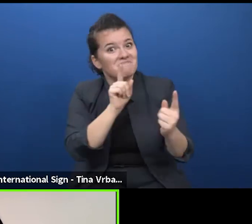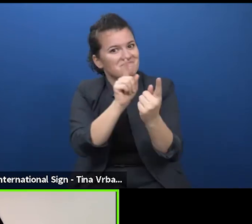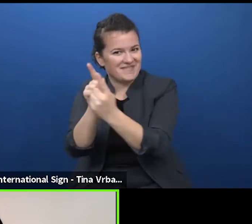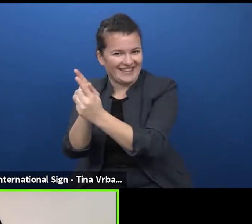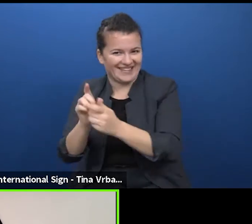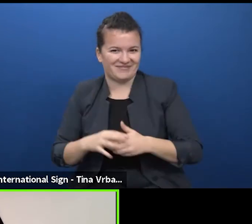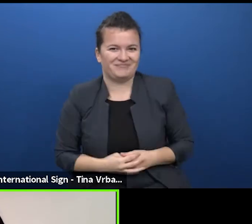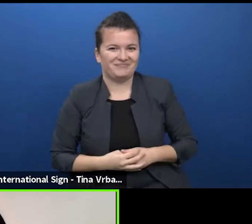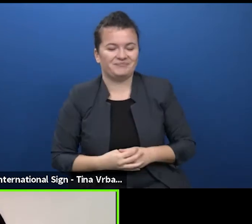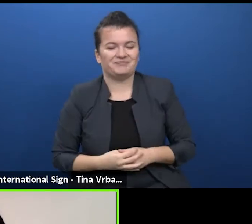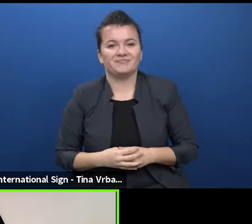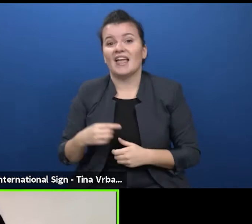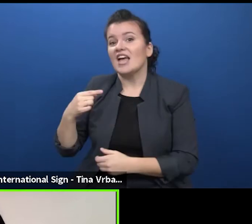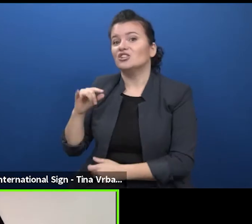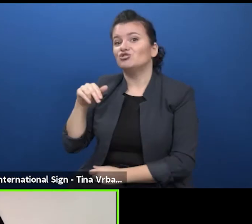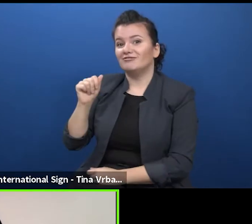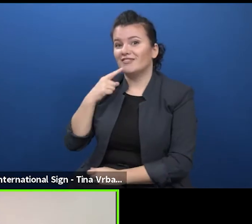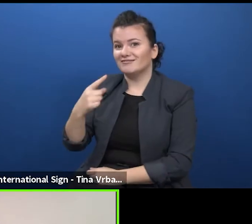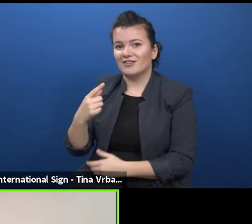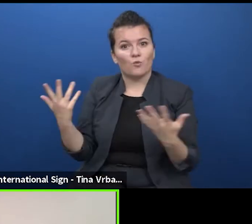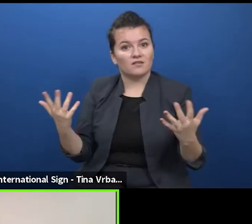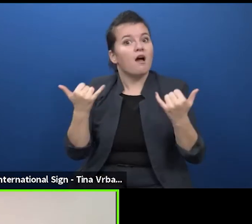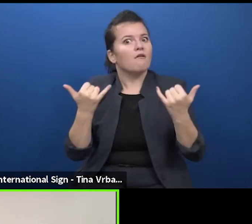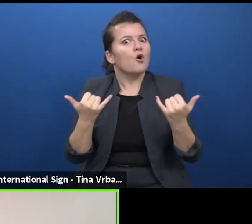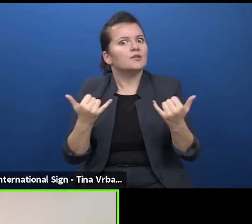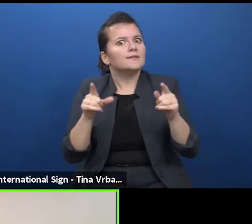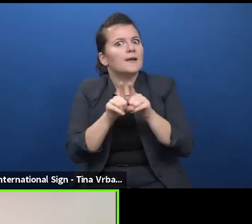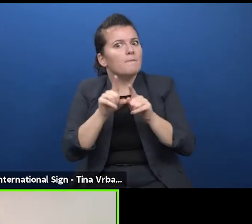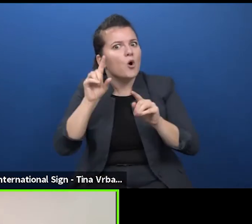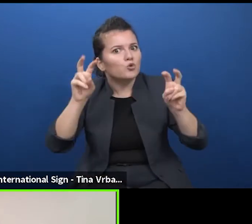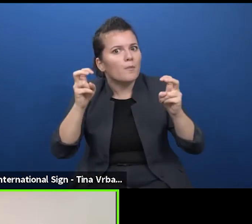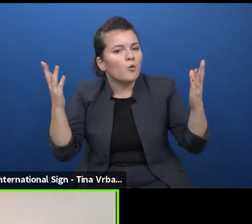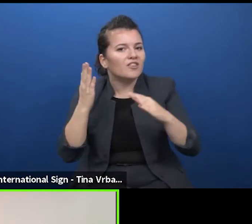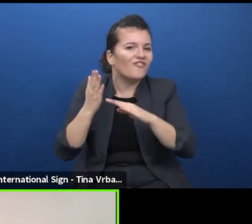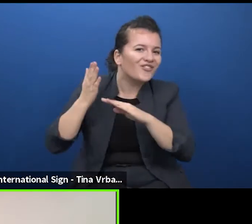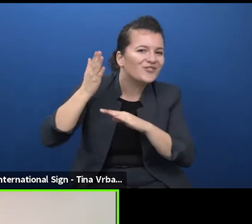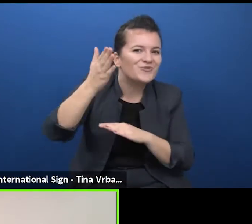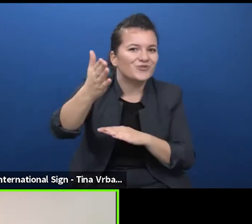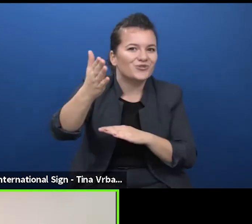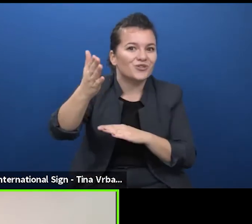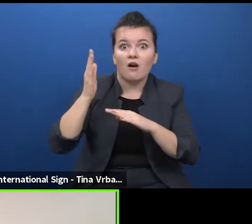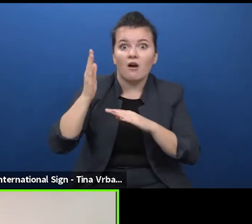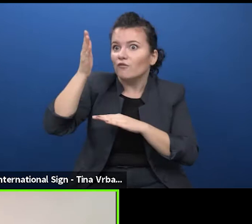we are here to talk about the future chances and possibilities in theatre and performing arts,